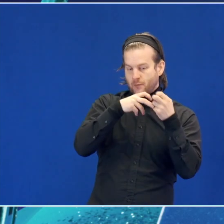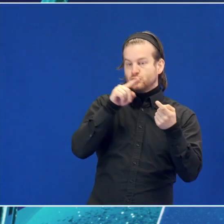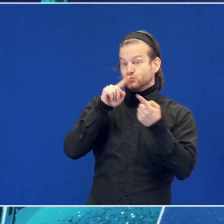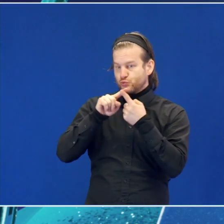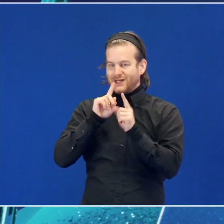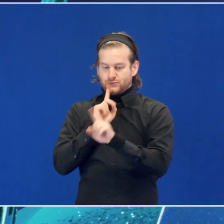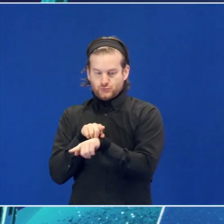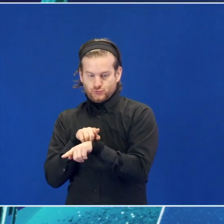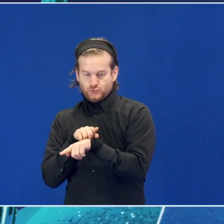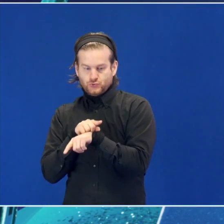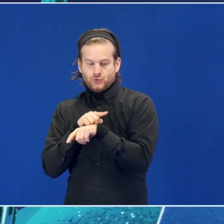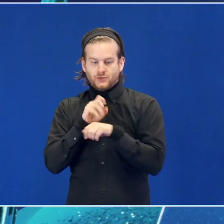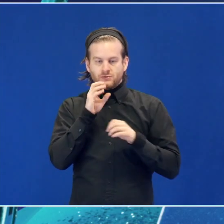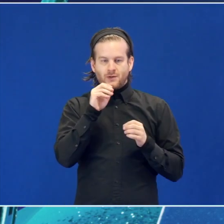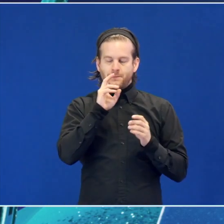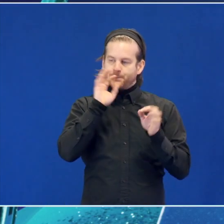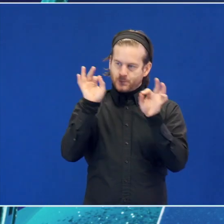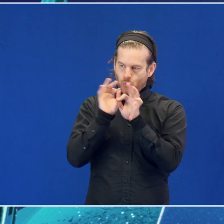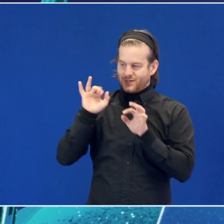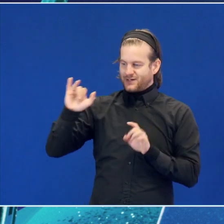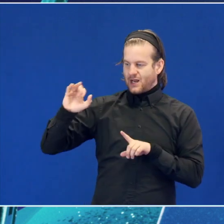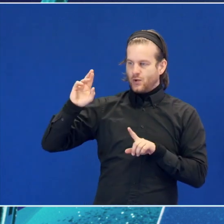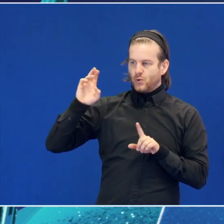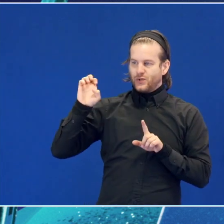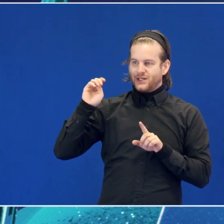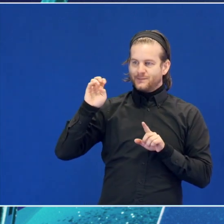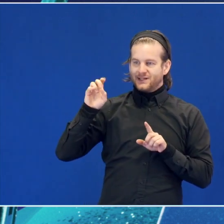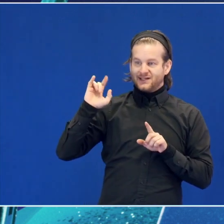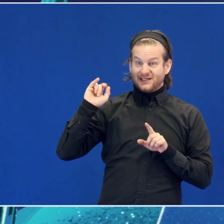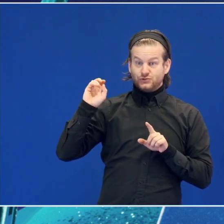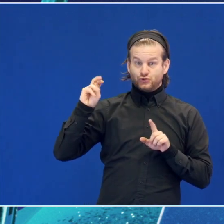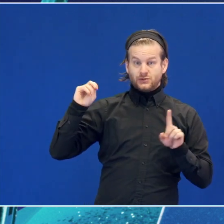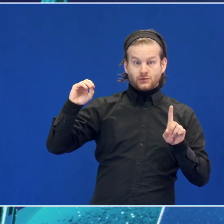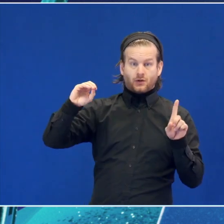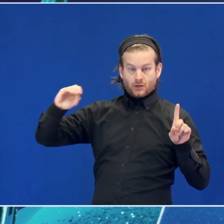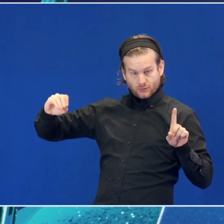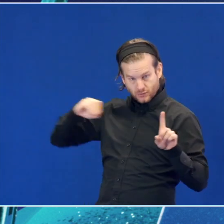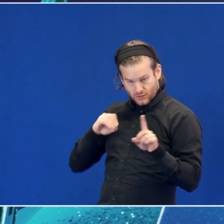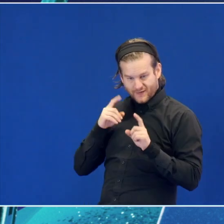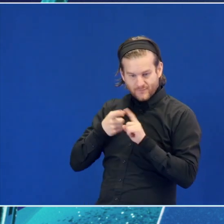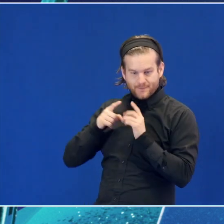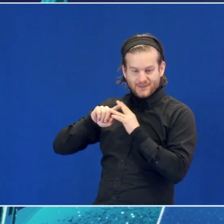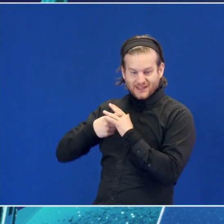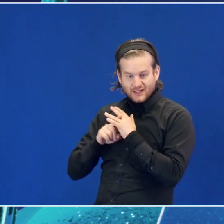very consistently. So yeah, there are ways you can do that in a sort of a static way, and then there are ways you can do it sort